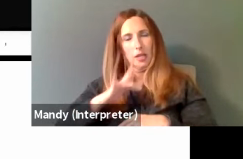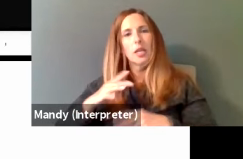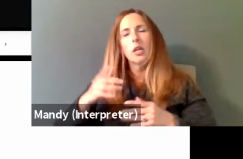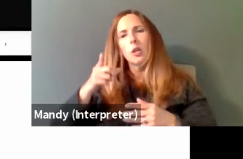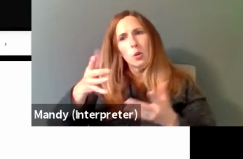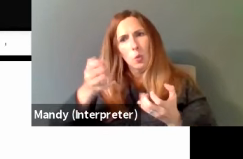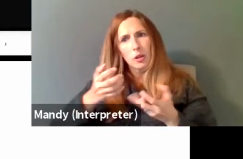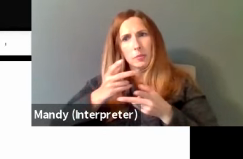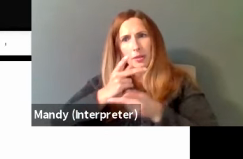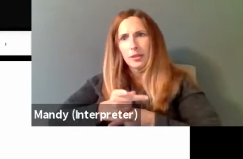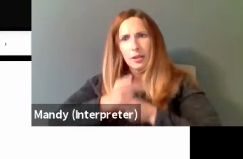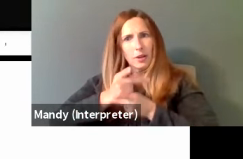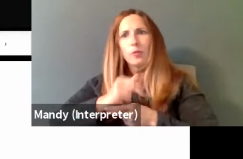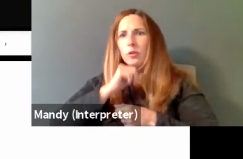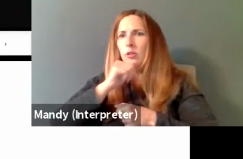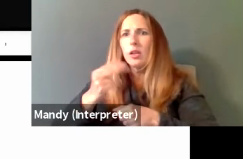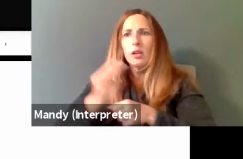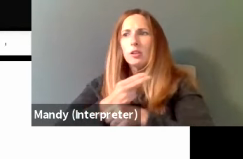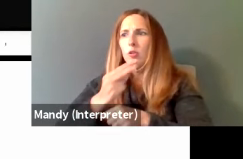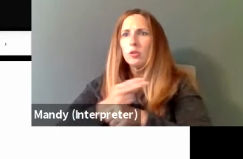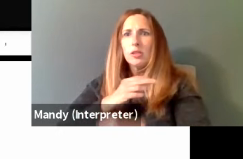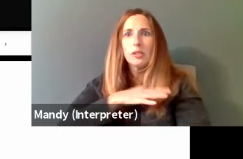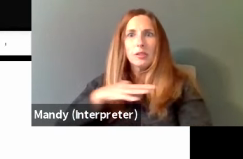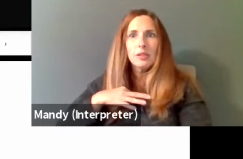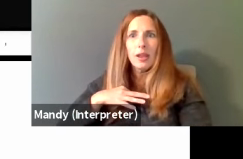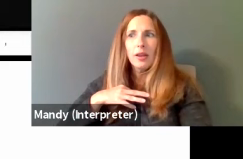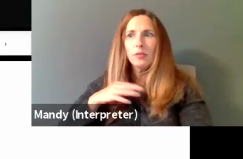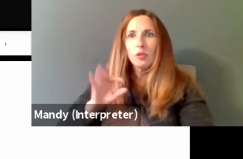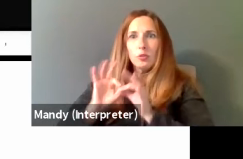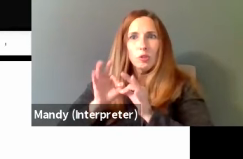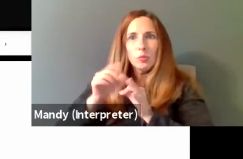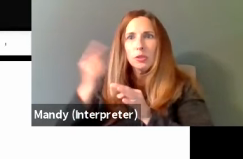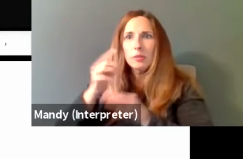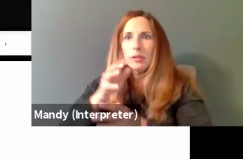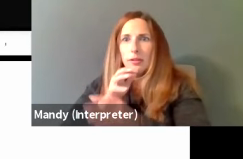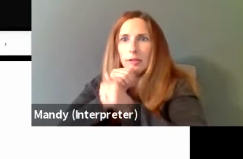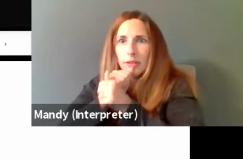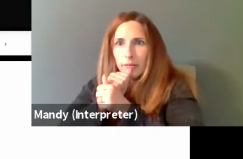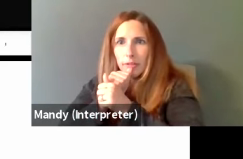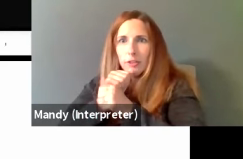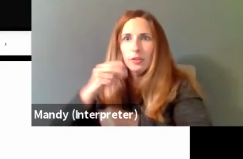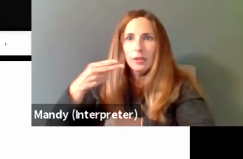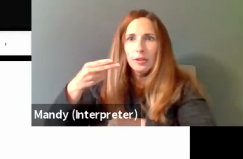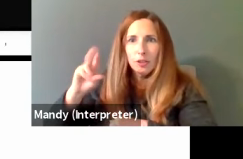sure you never using staff to interpret confidential issues, HR issues,